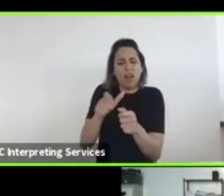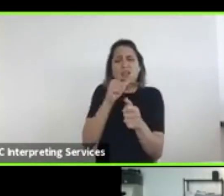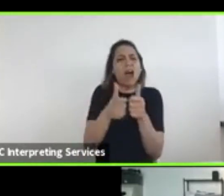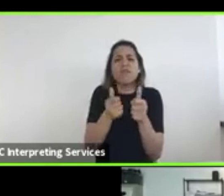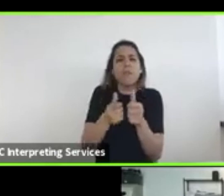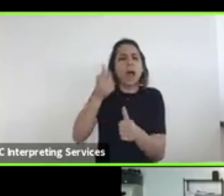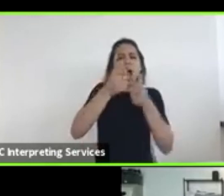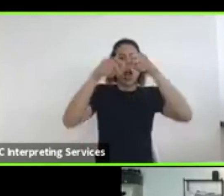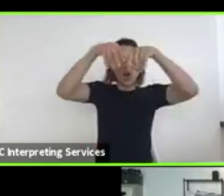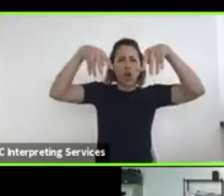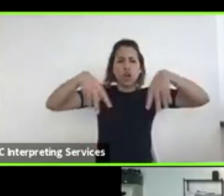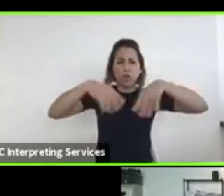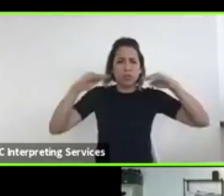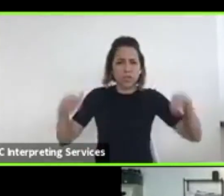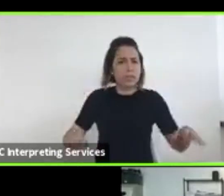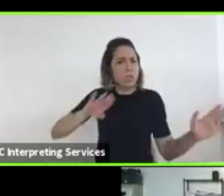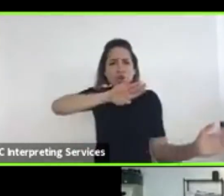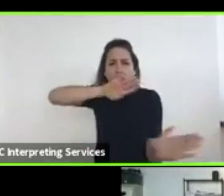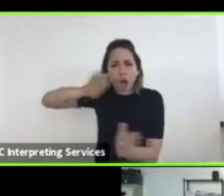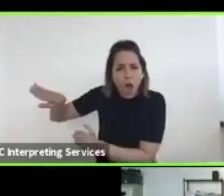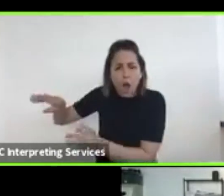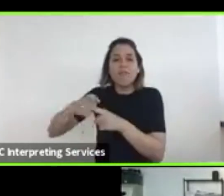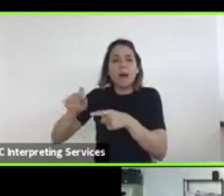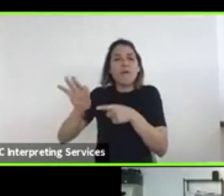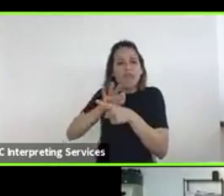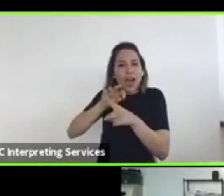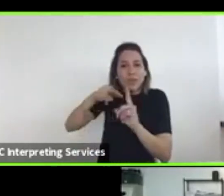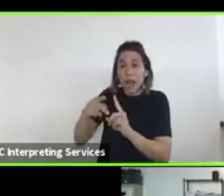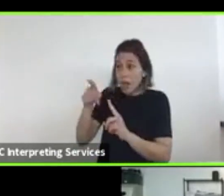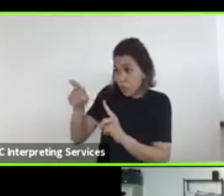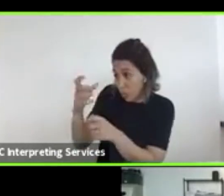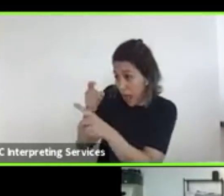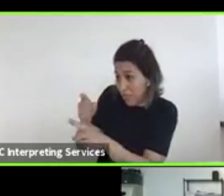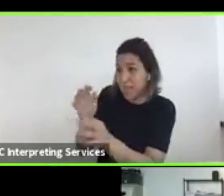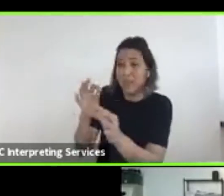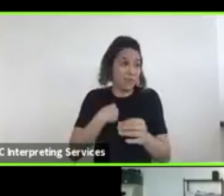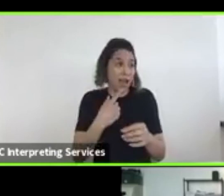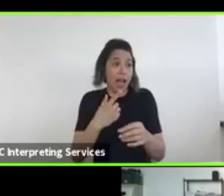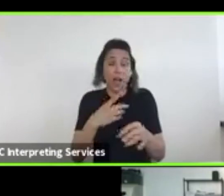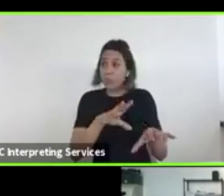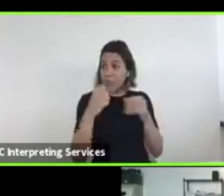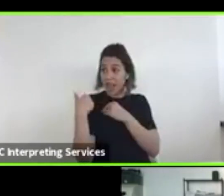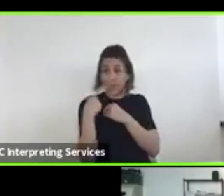I GOT THIS, YOU'VE GOT THIS, OKAY, LET'S TURN AROUND, HOW DO WE BOTH, FUNCTION